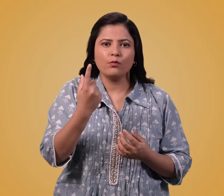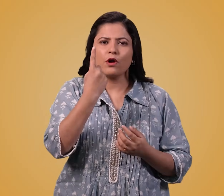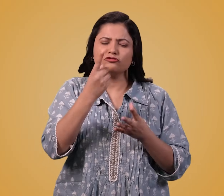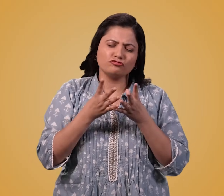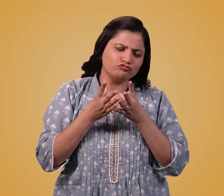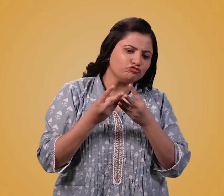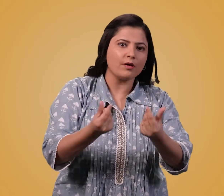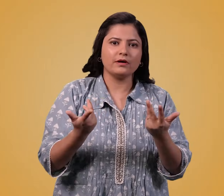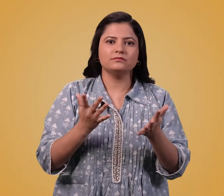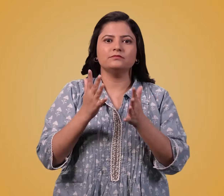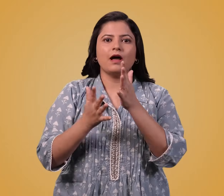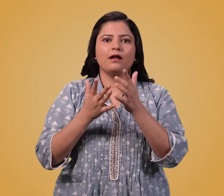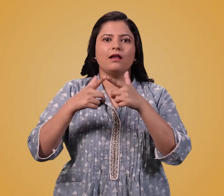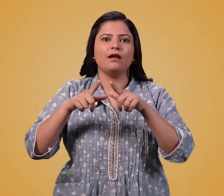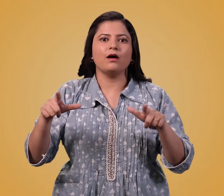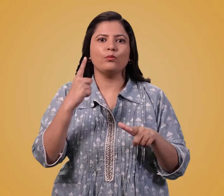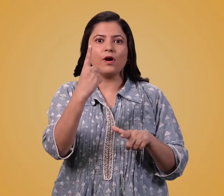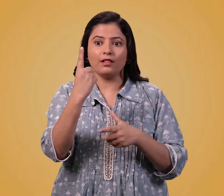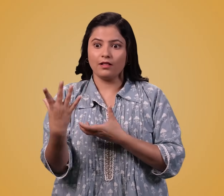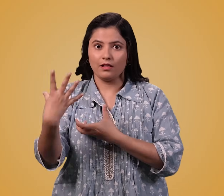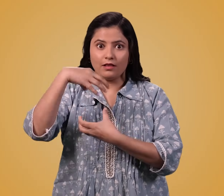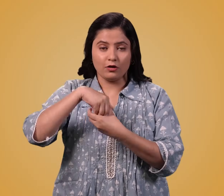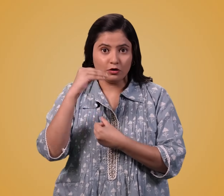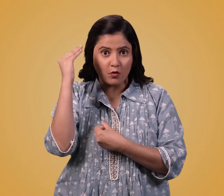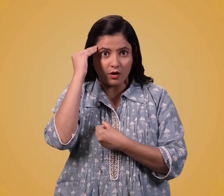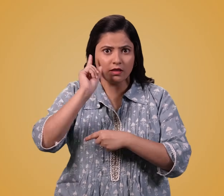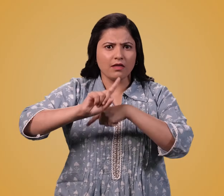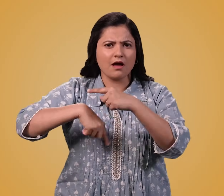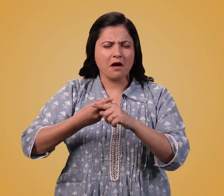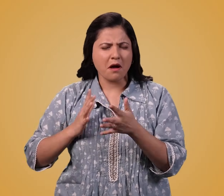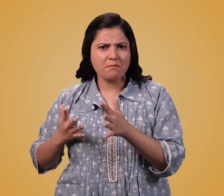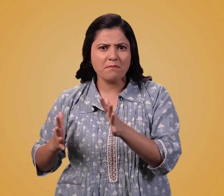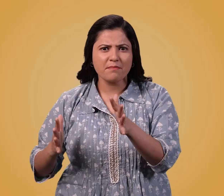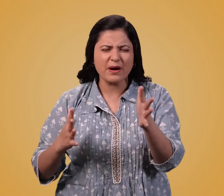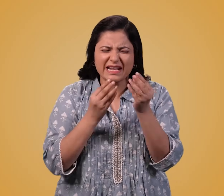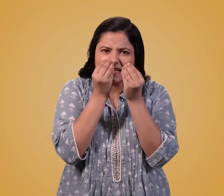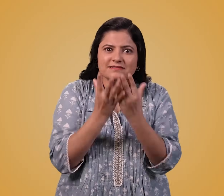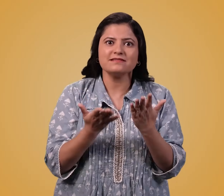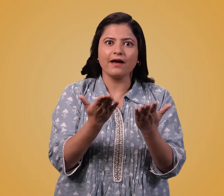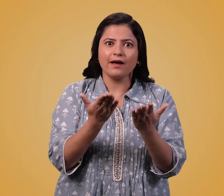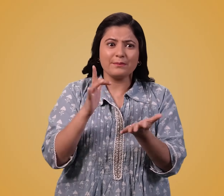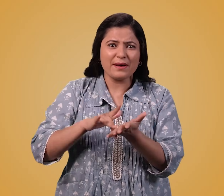Your one solution is Sign Language. Once you learn Sign Language you can sign anywhere.